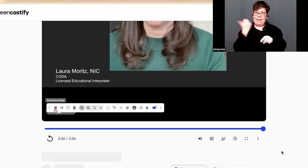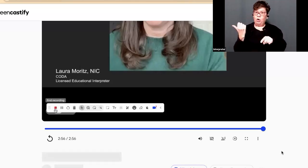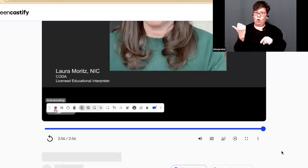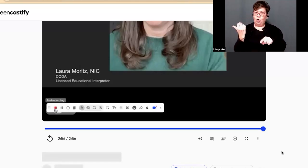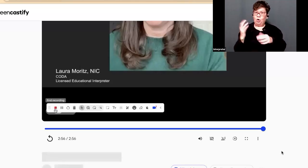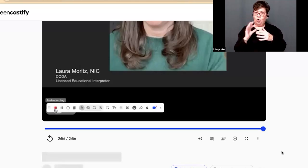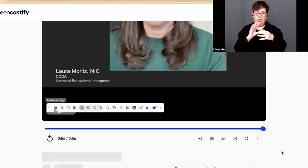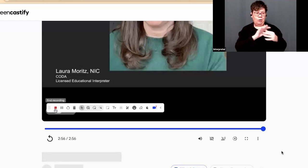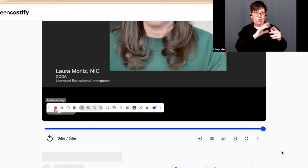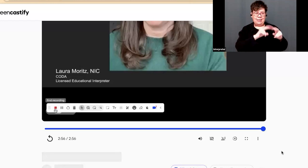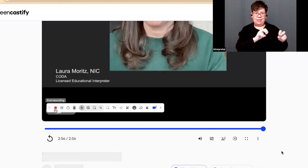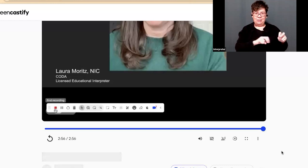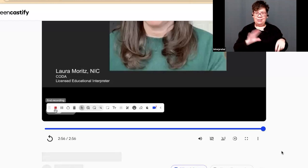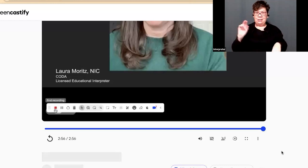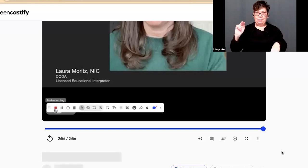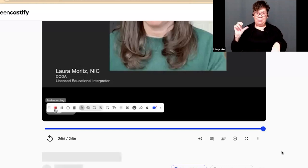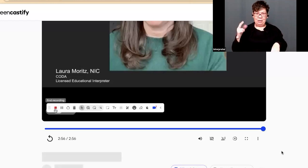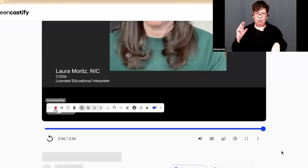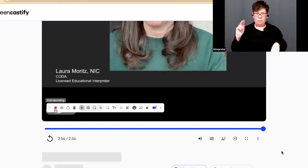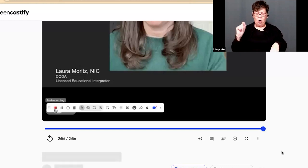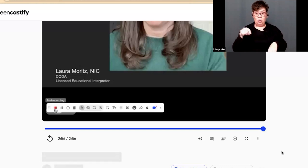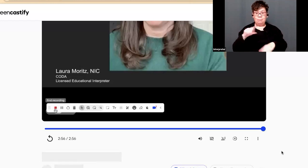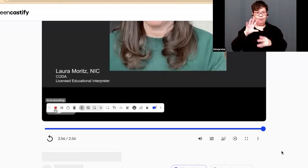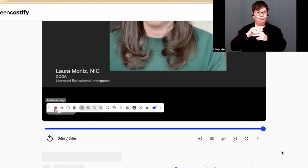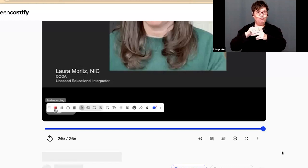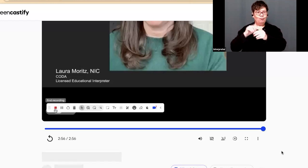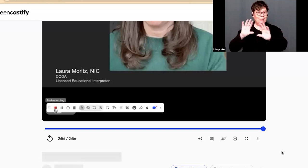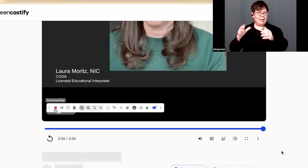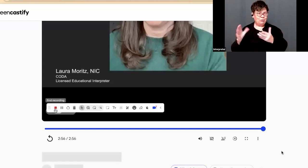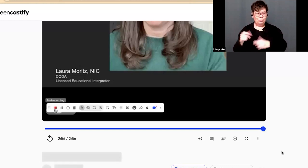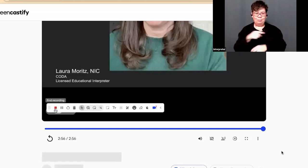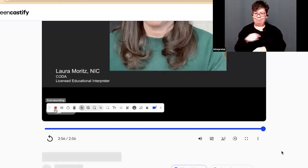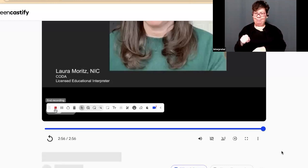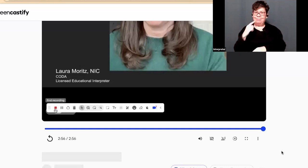benchmarks, participate in the classroom, because of that language.